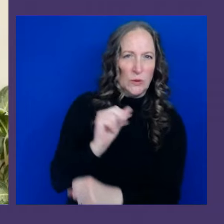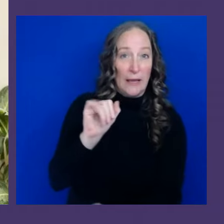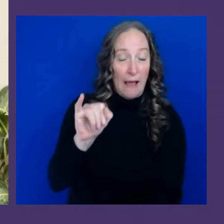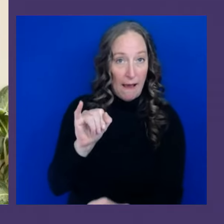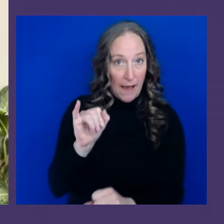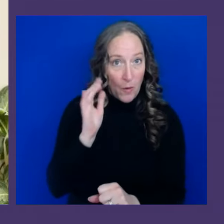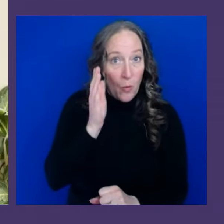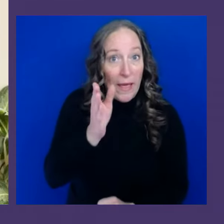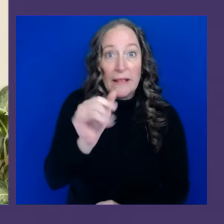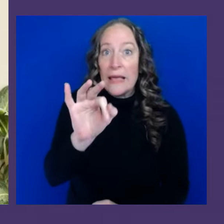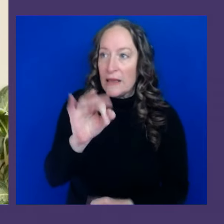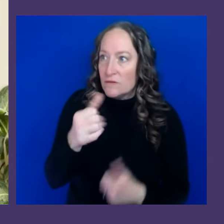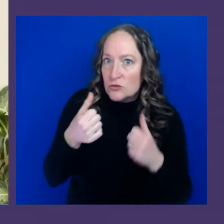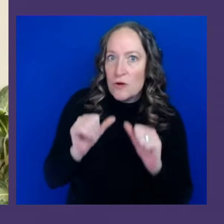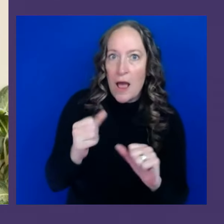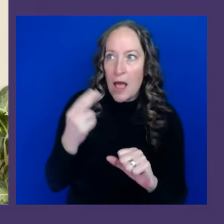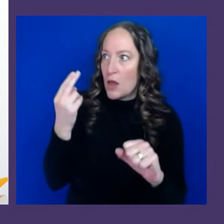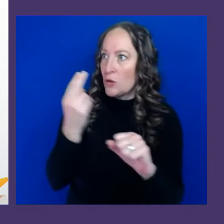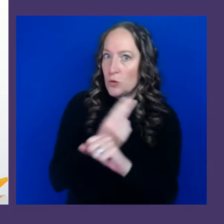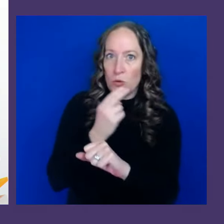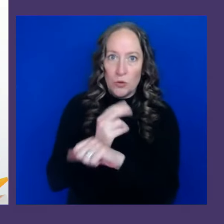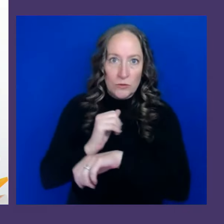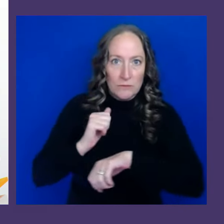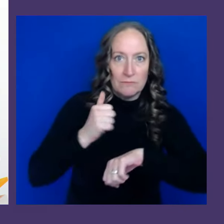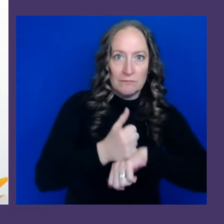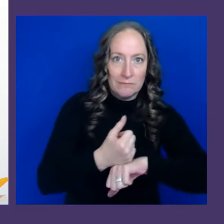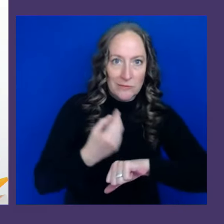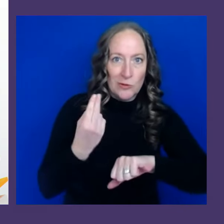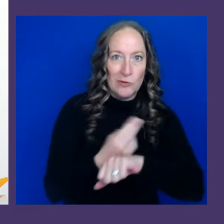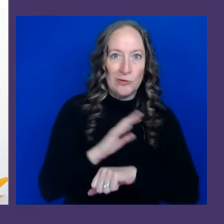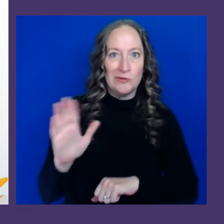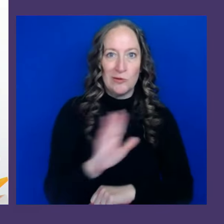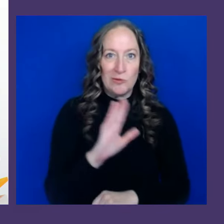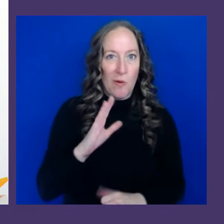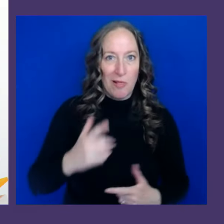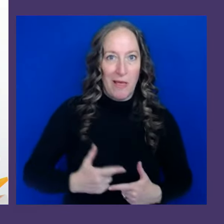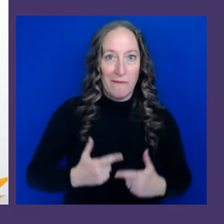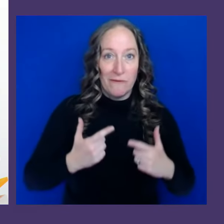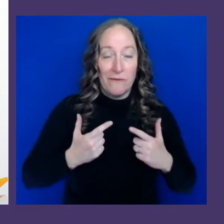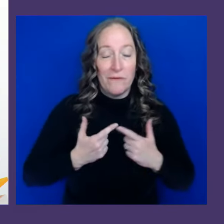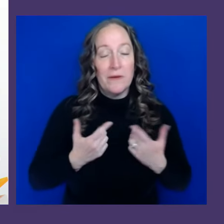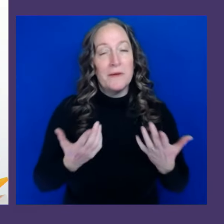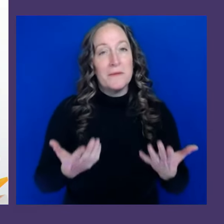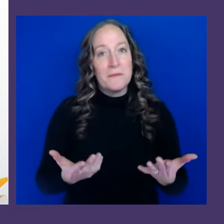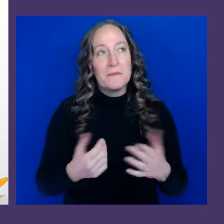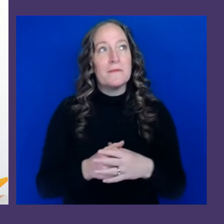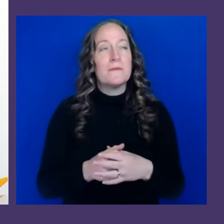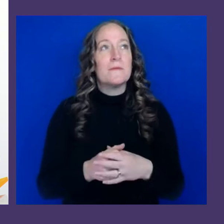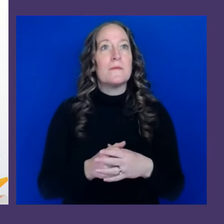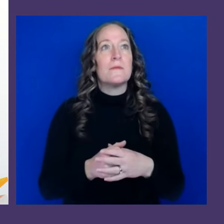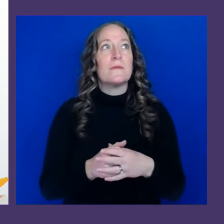implement it in their lives in any way. One of the ways I think is with